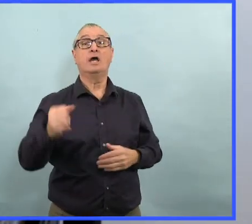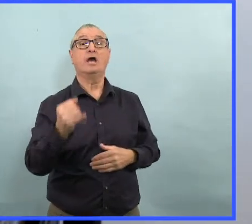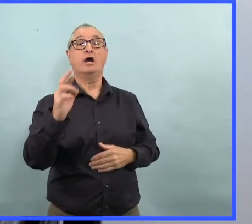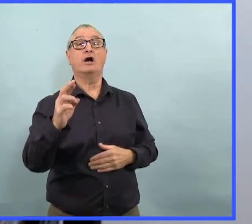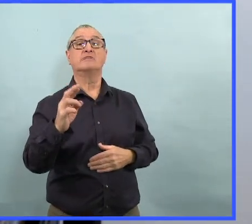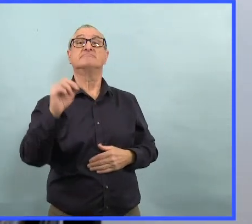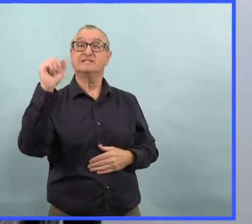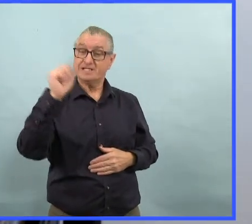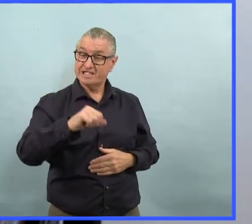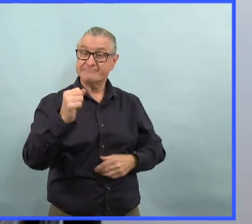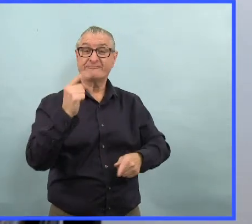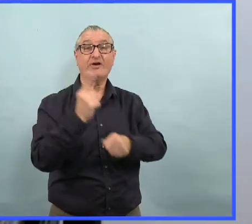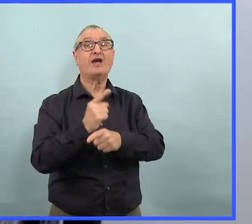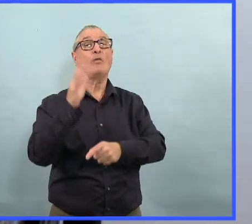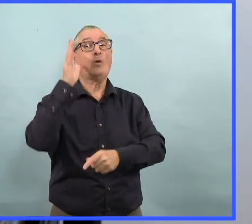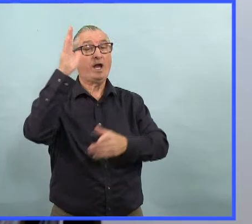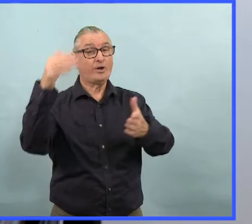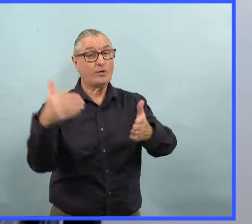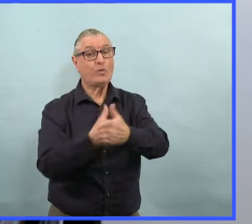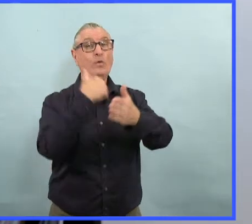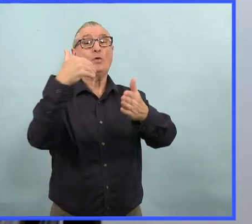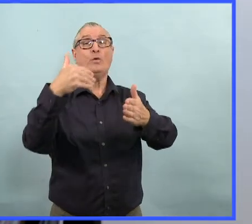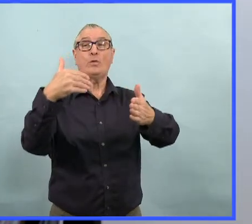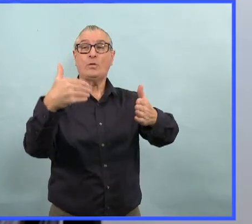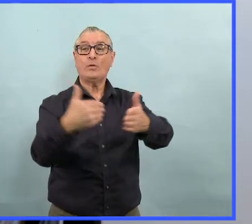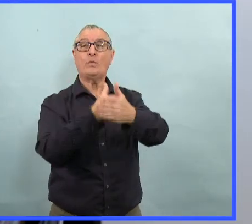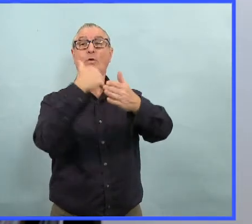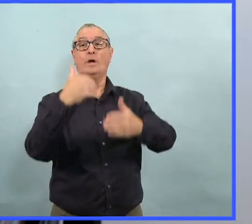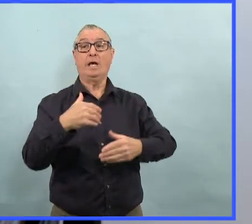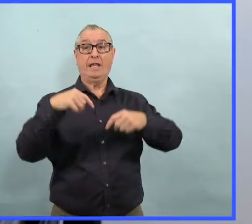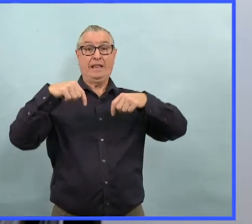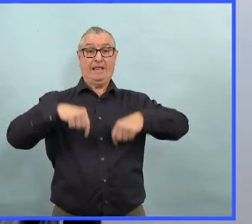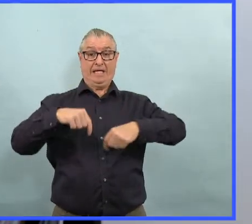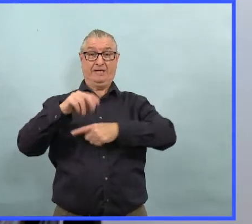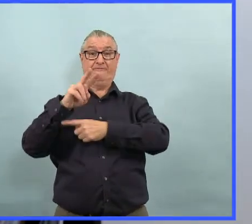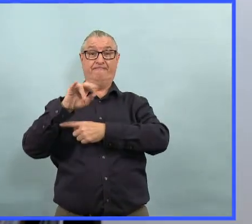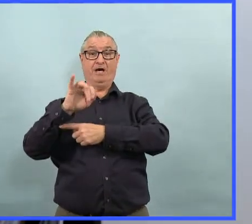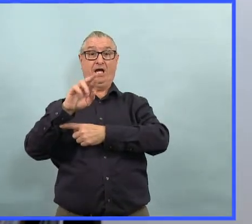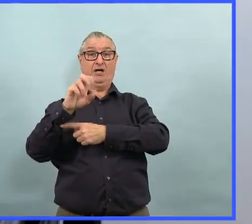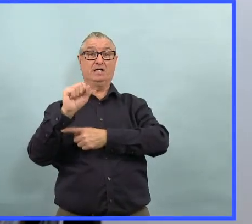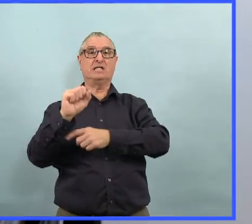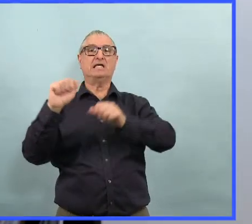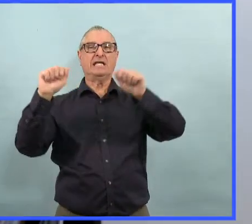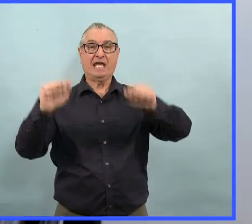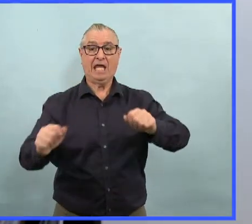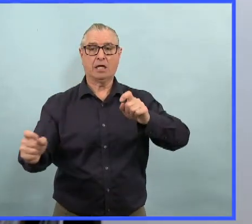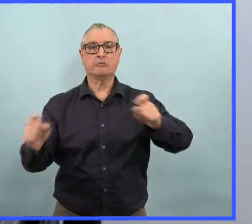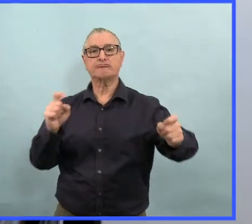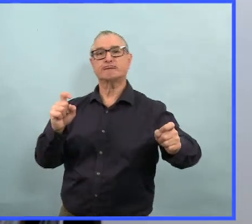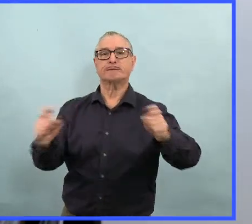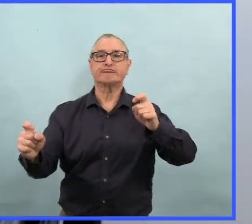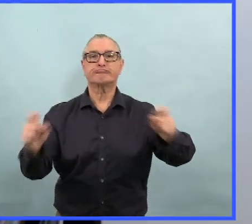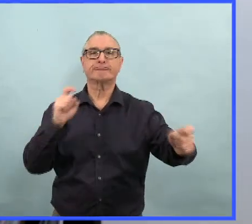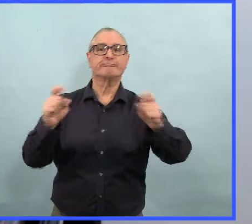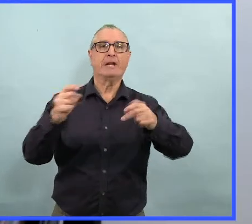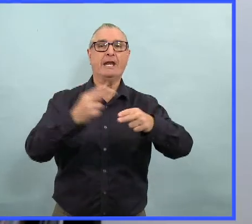is effective at changing and evolving over time uh you know we didn't anticipate the omicron